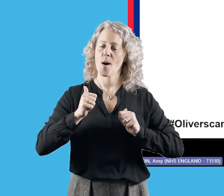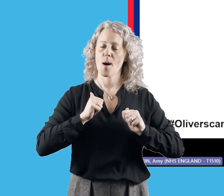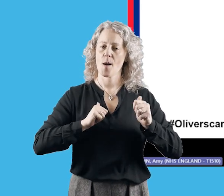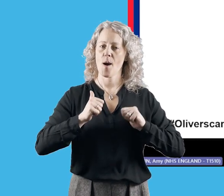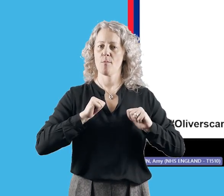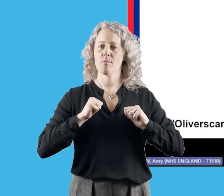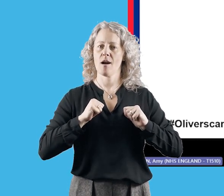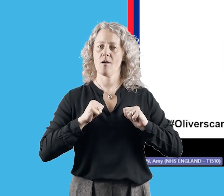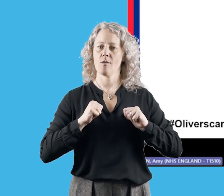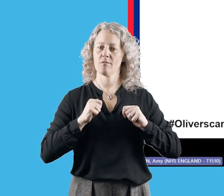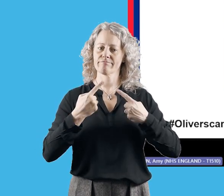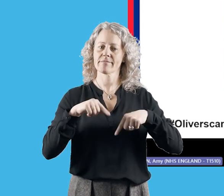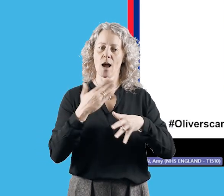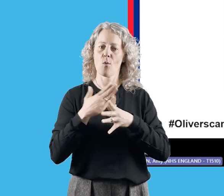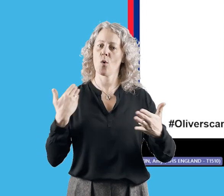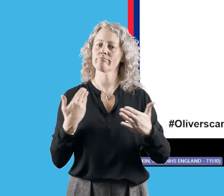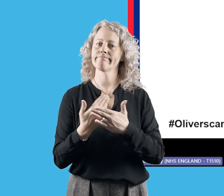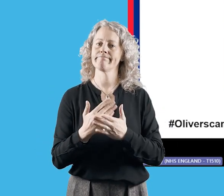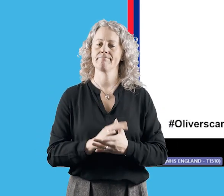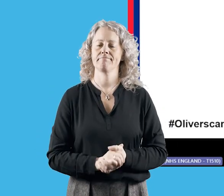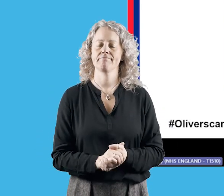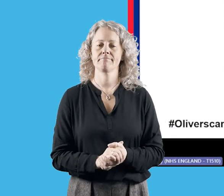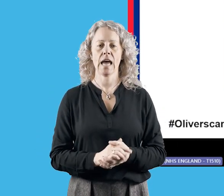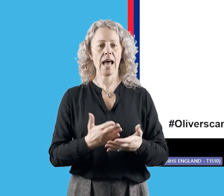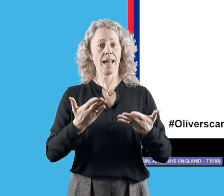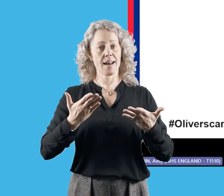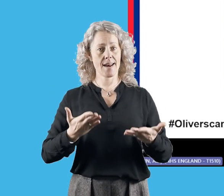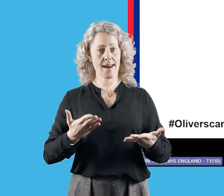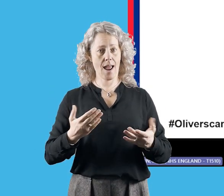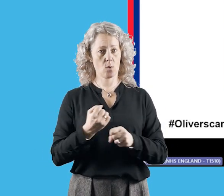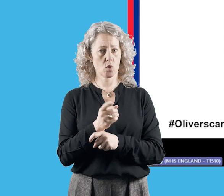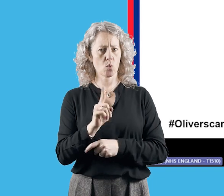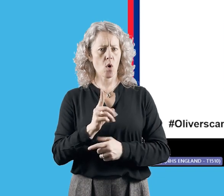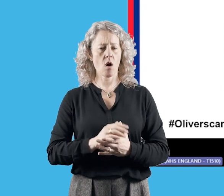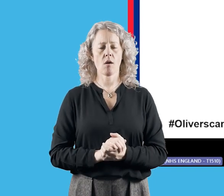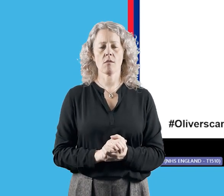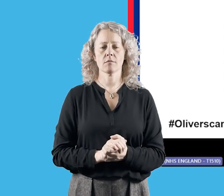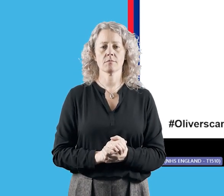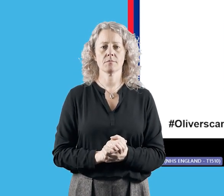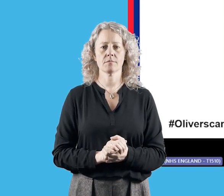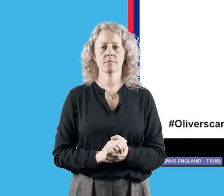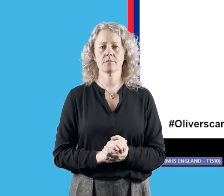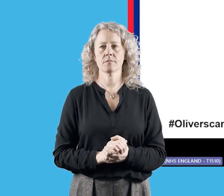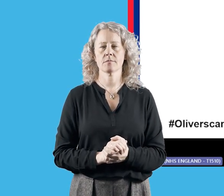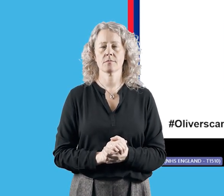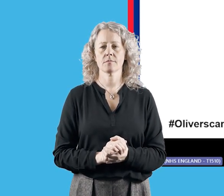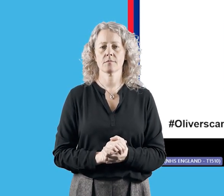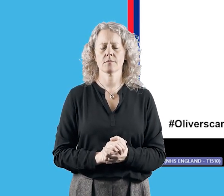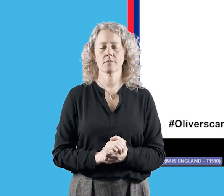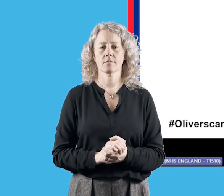today. So what we're gonna do now is we're really proud as we've said, I think I said a number of times and others have